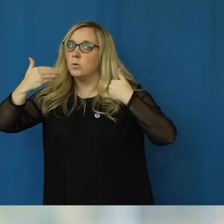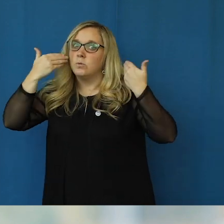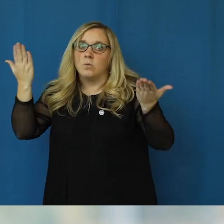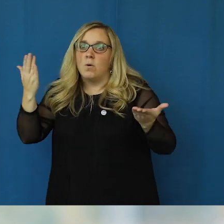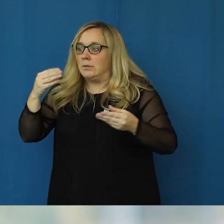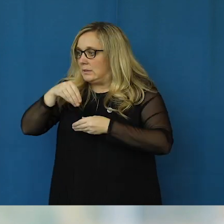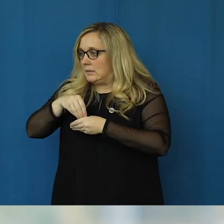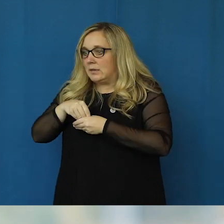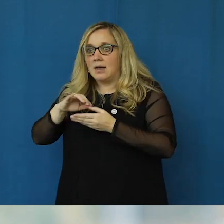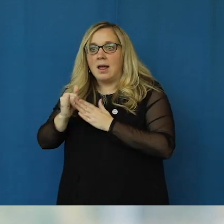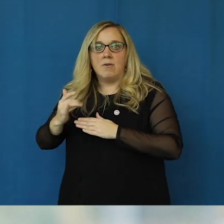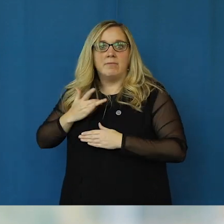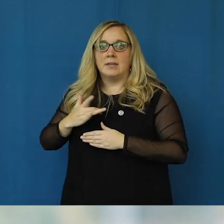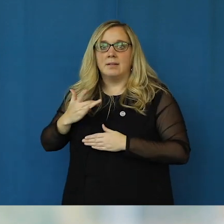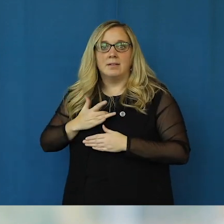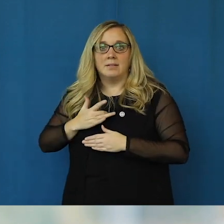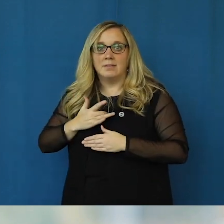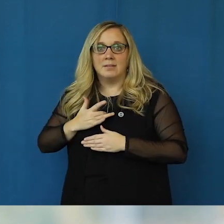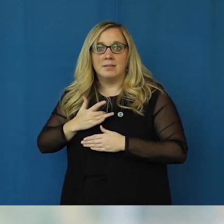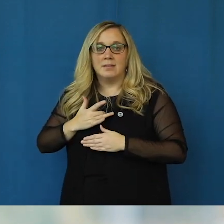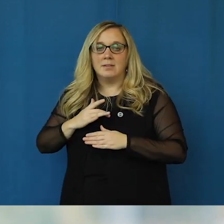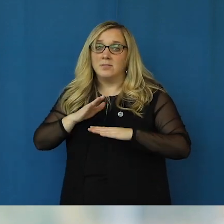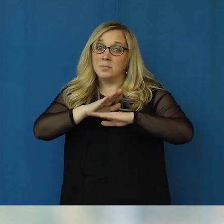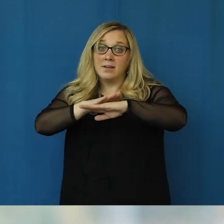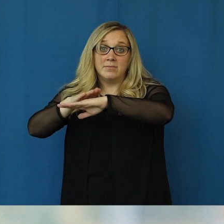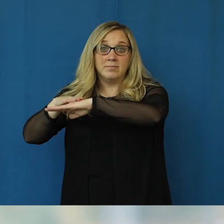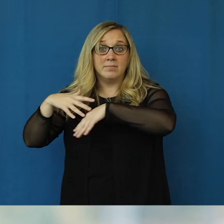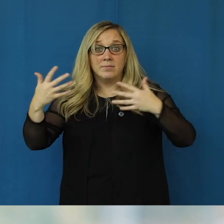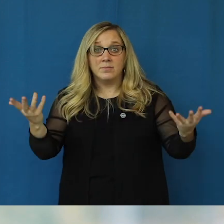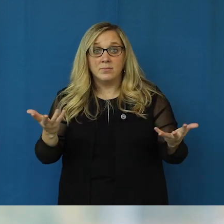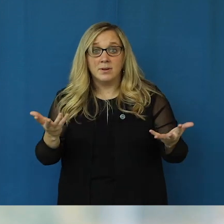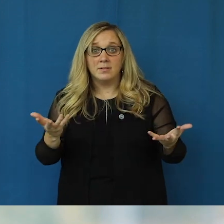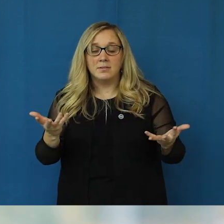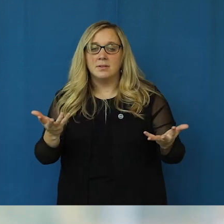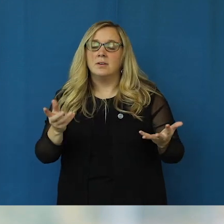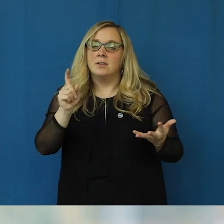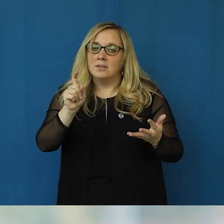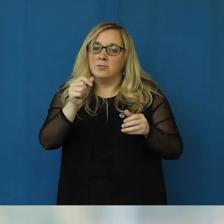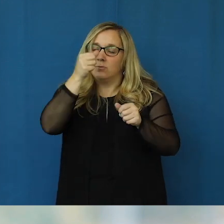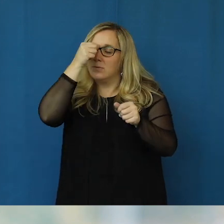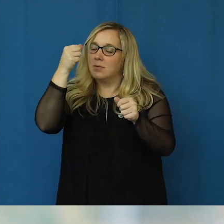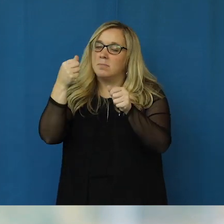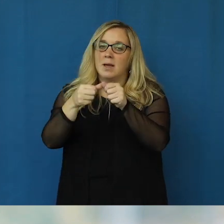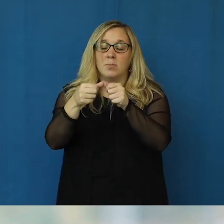that someone goes through in a day. So my words of advice I want us all to remember going forward,